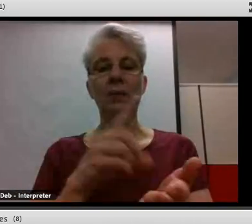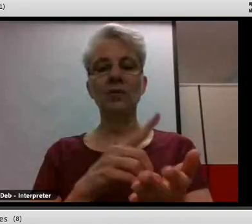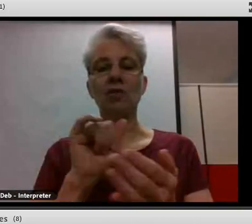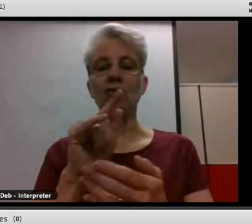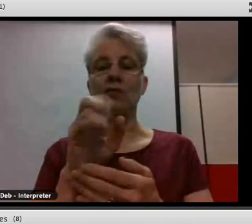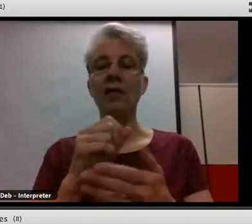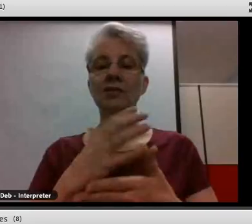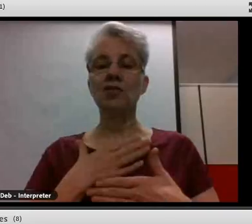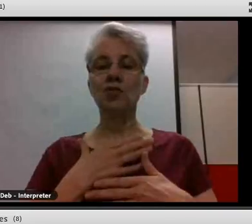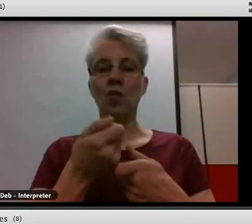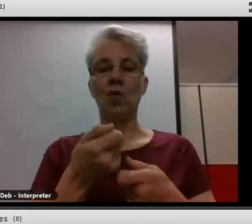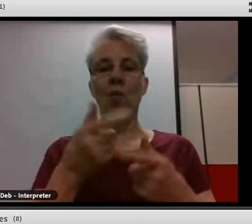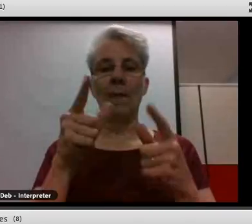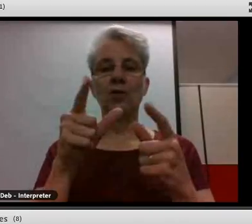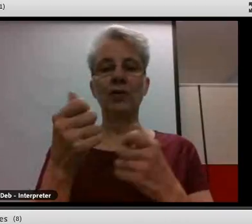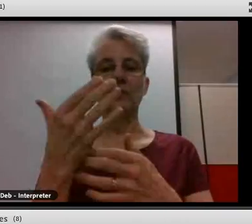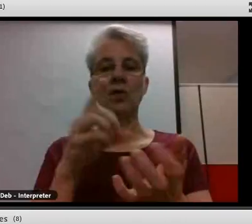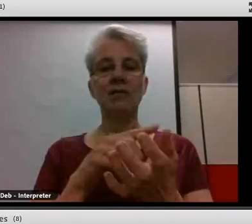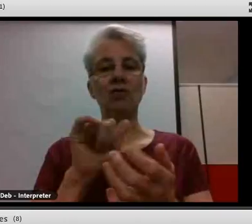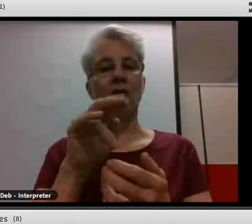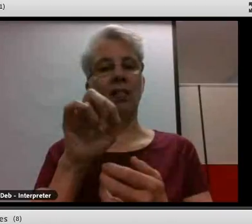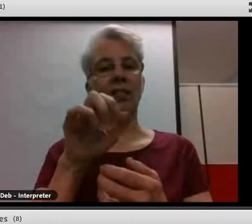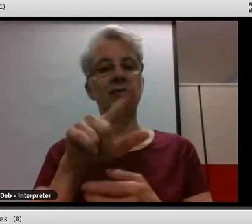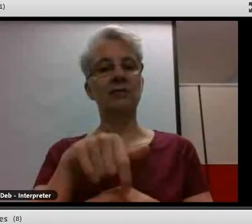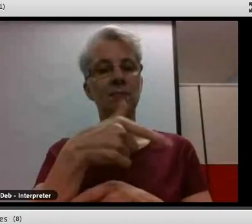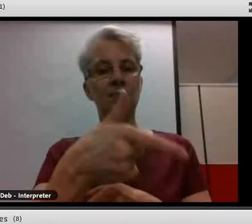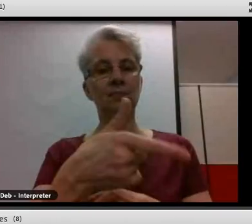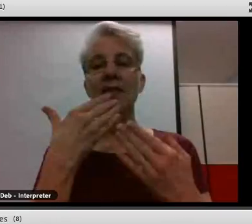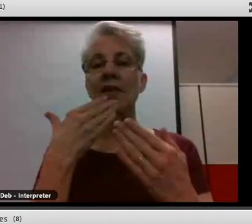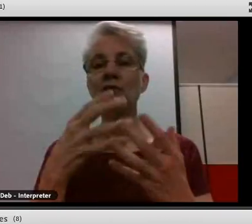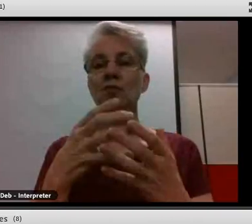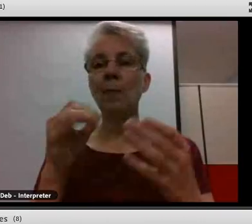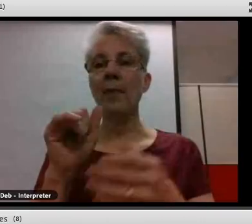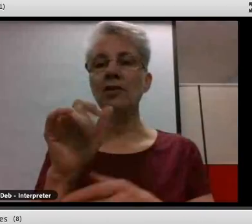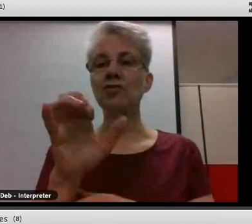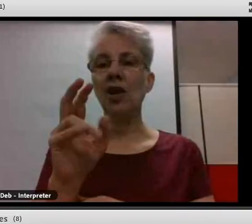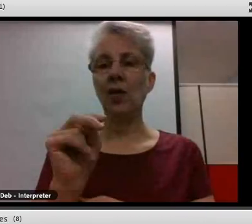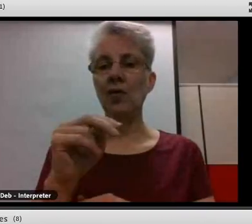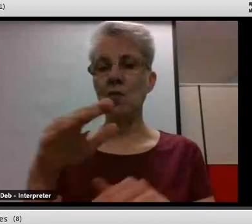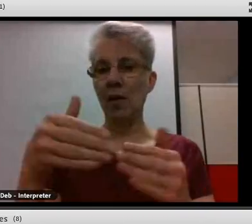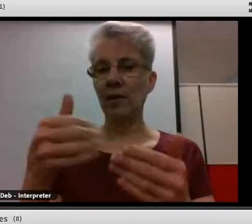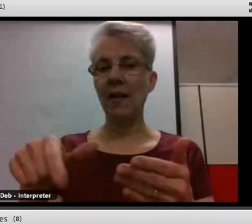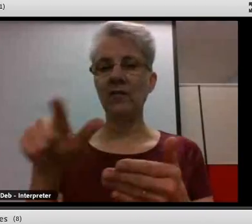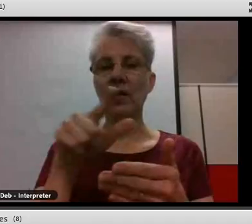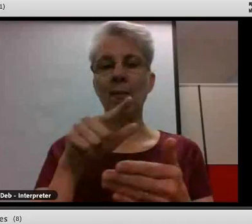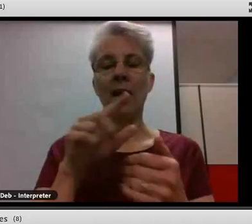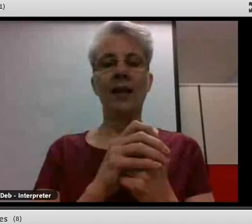She holds a bachelor's in English from Auburn University, a master's degree in library service,